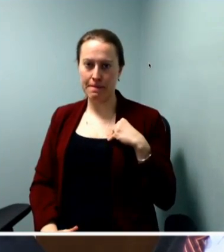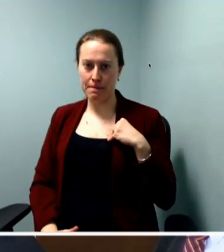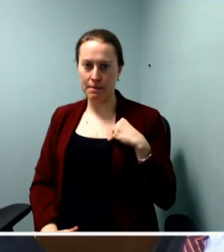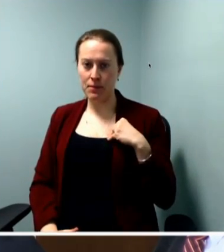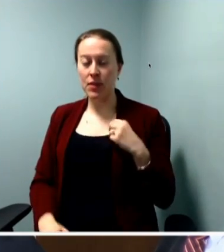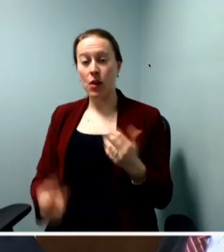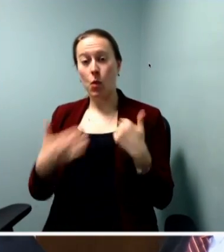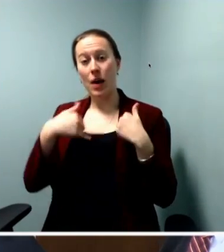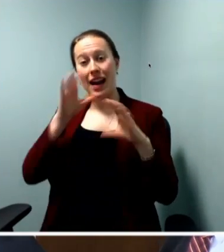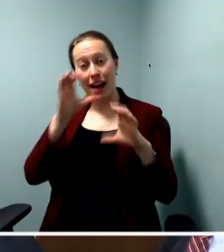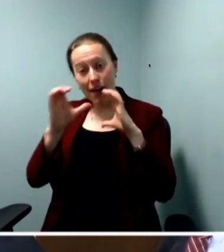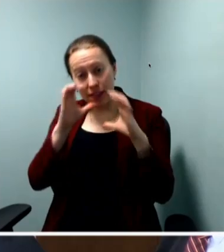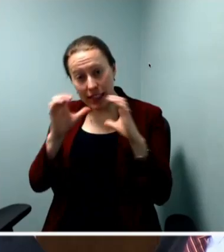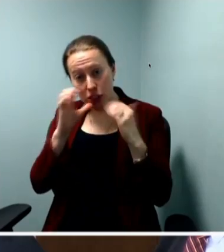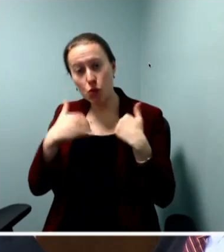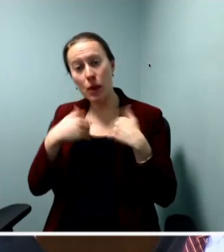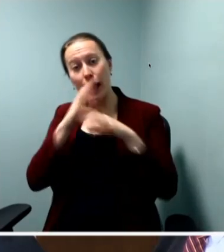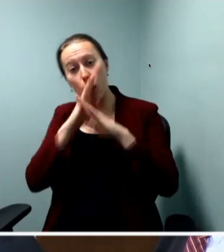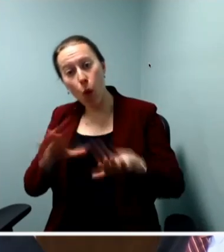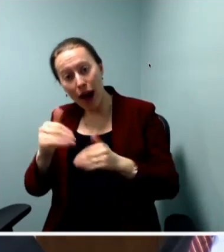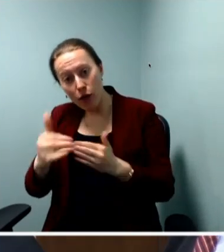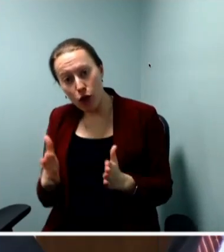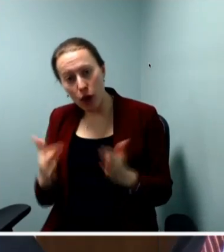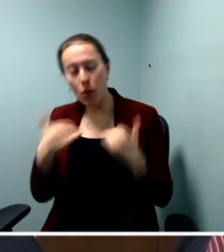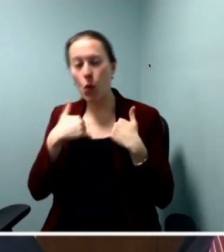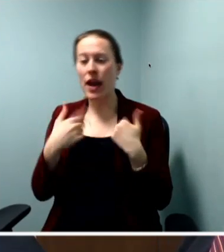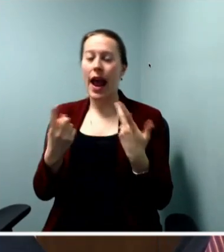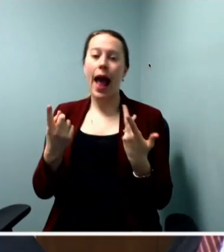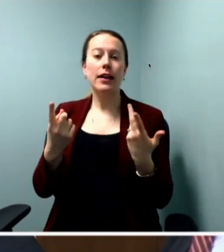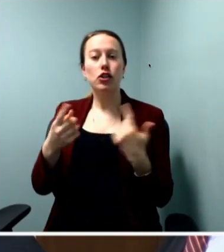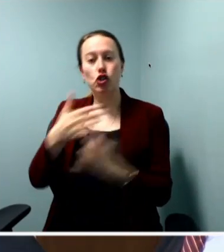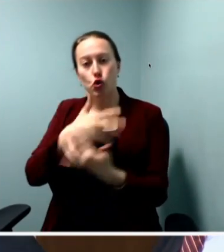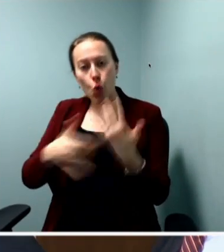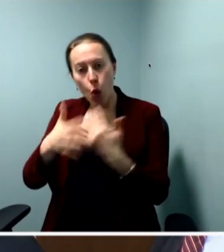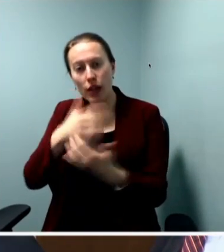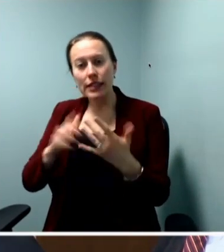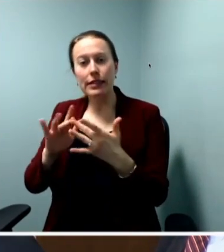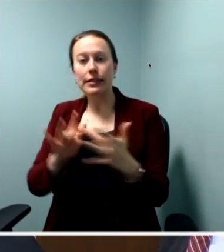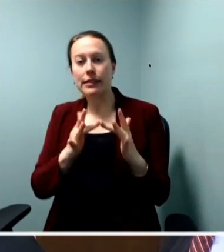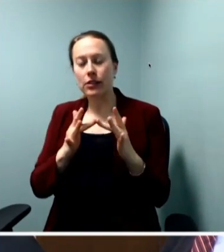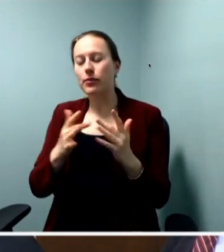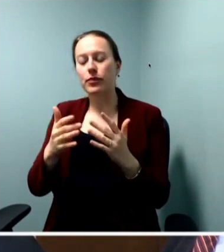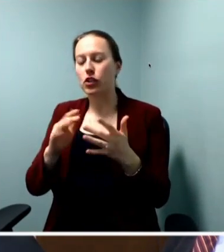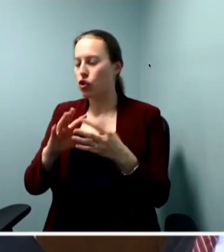we had a quiet room, and we had social stories online. And what we found,